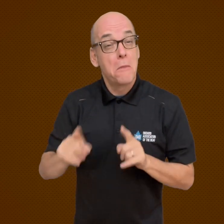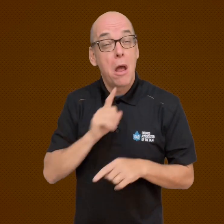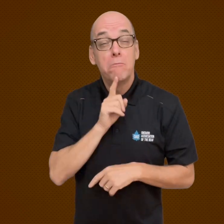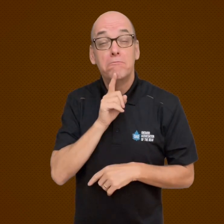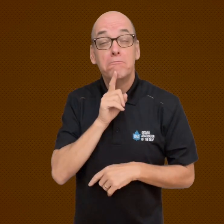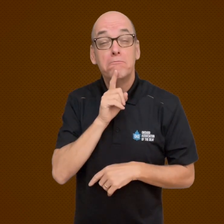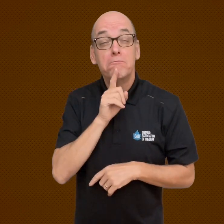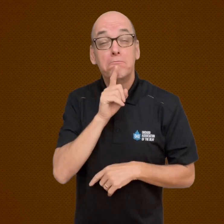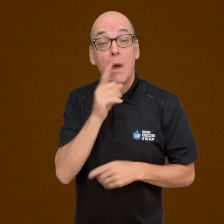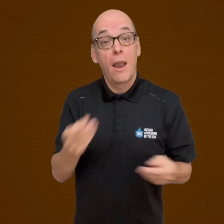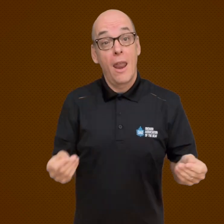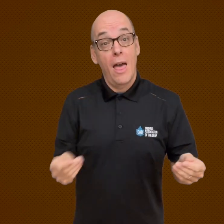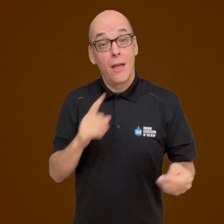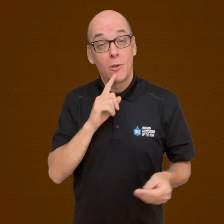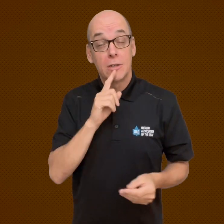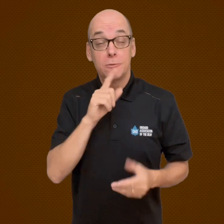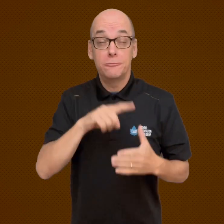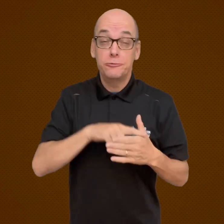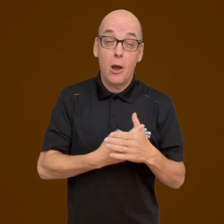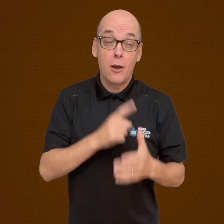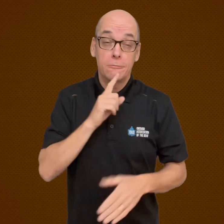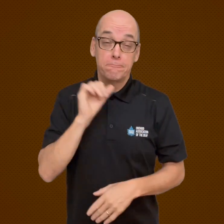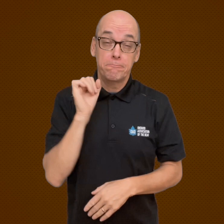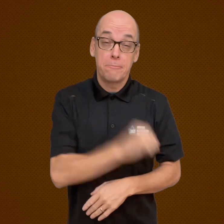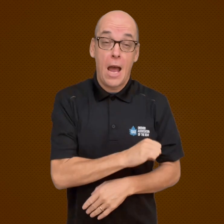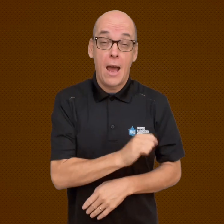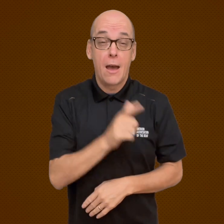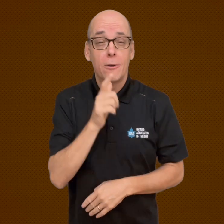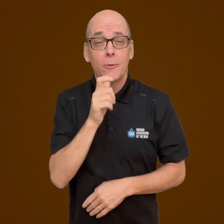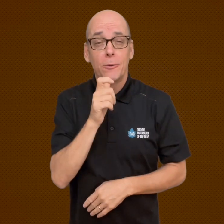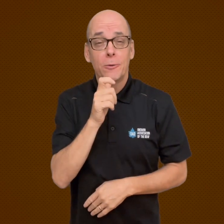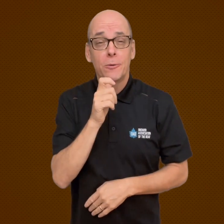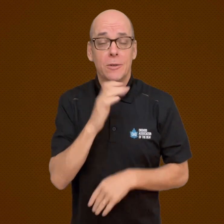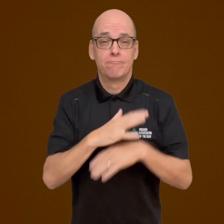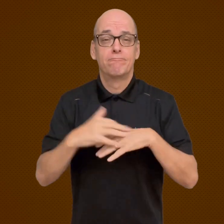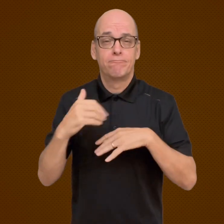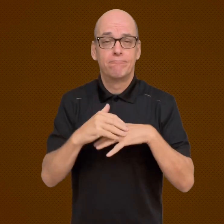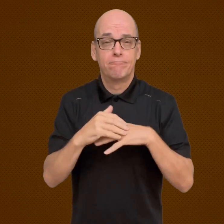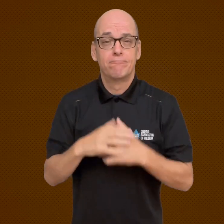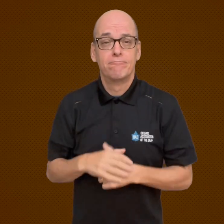But really, whose land it was first? It was Indigenous land.